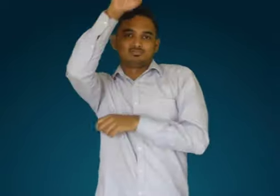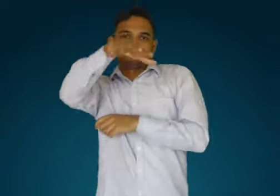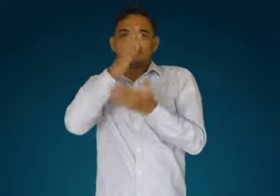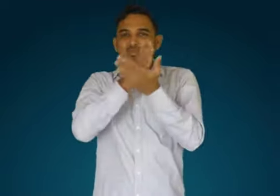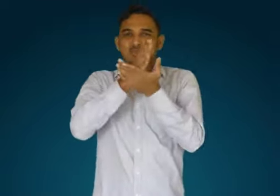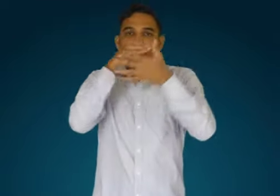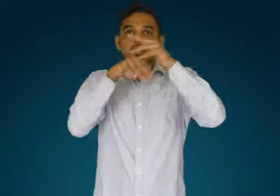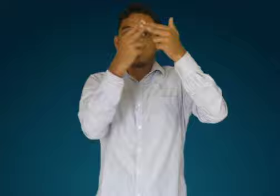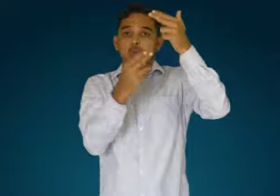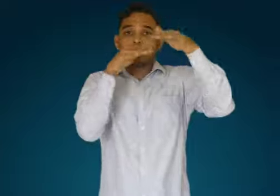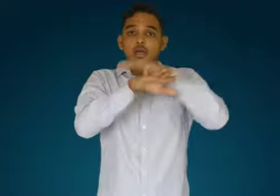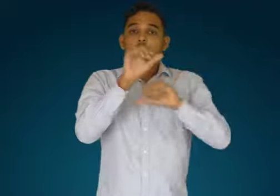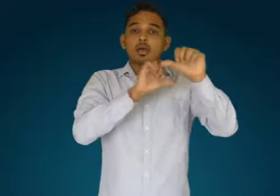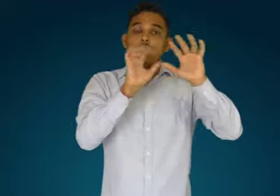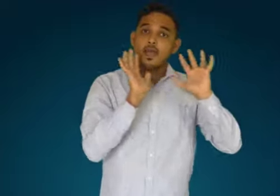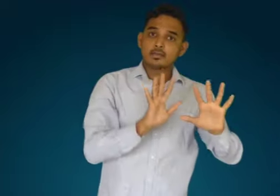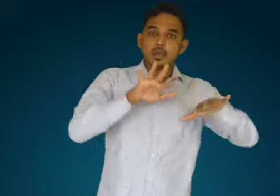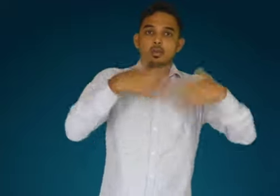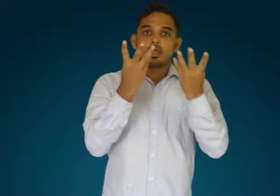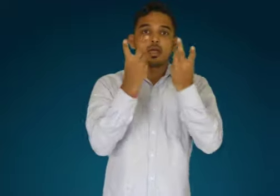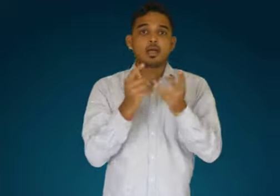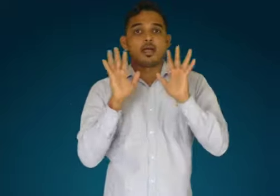this is the traditional approach